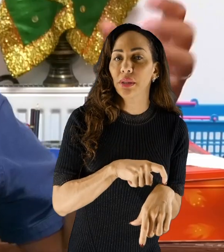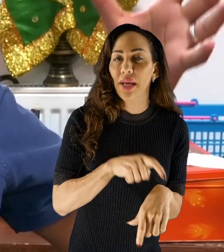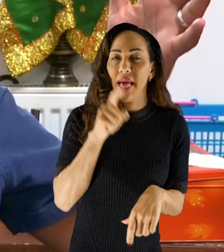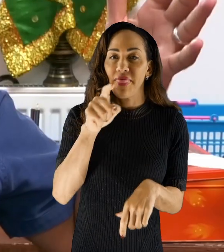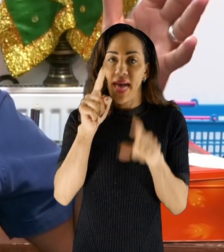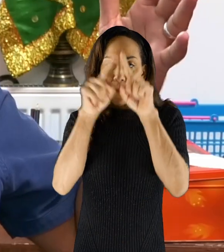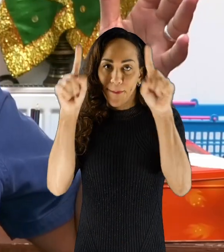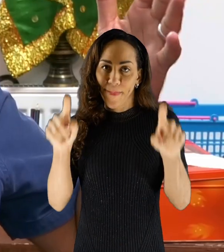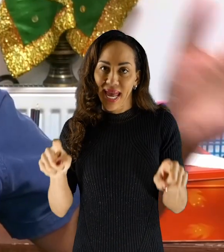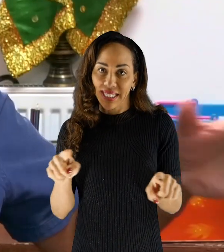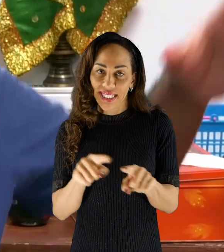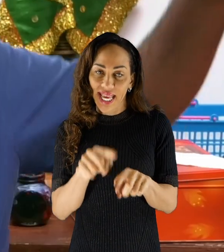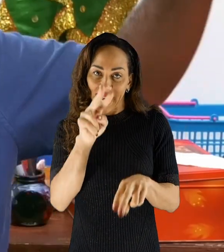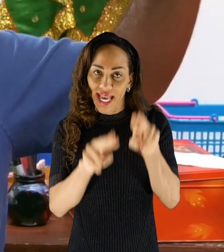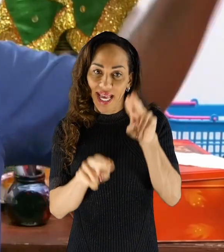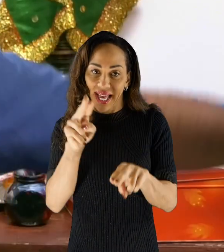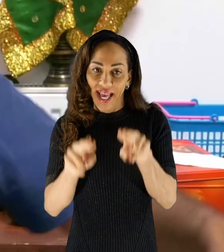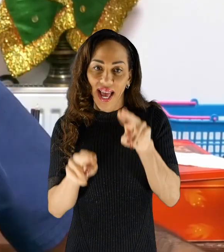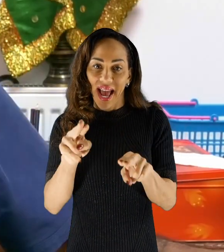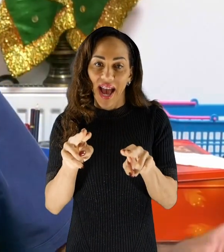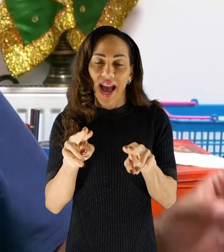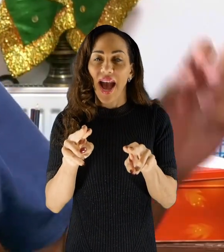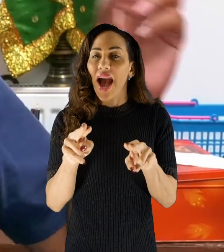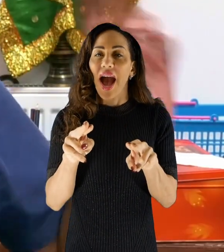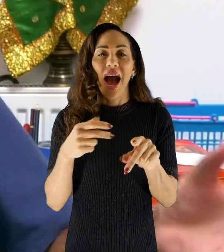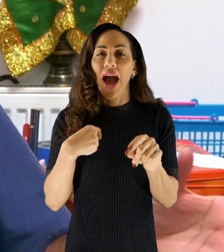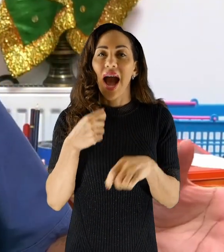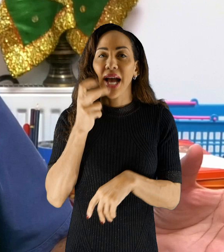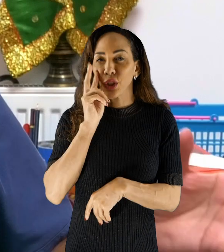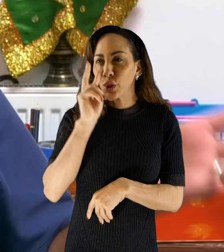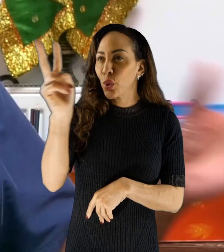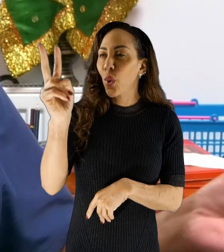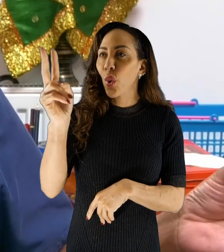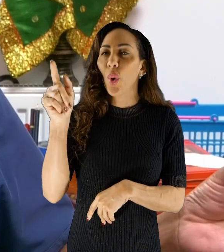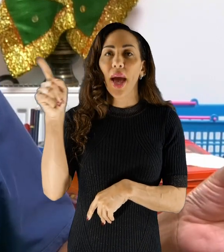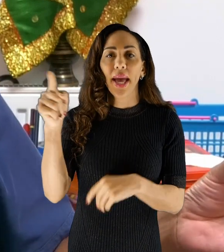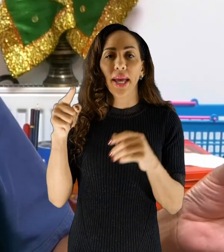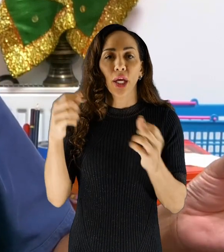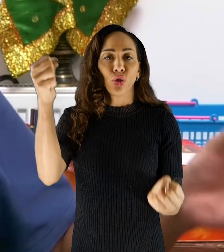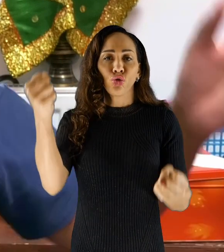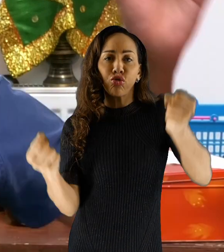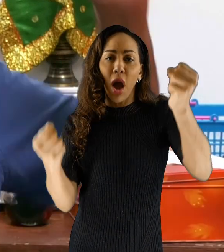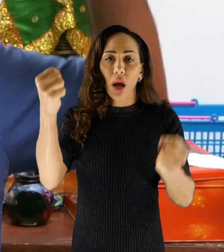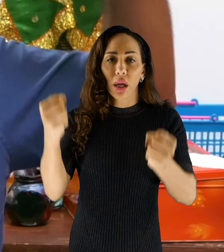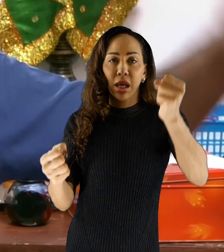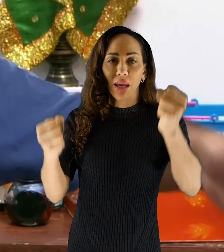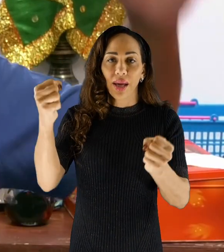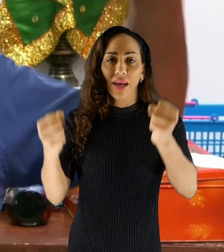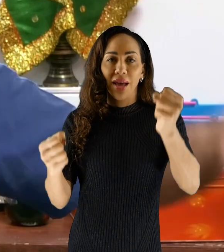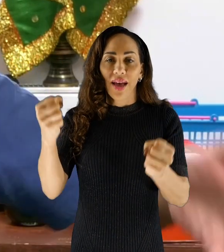It was a truck that was decorated for the last day of the sugar cane harvest and it was decorated with all these